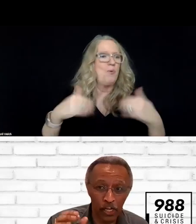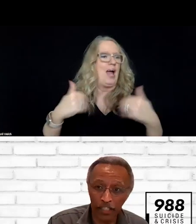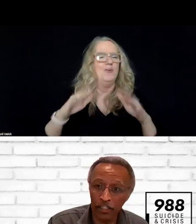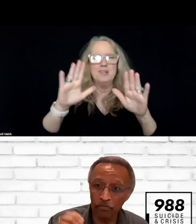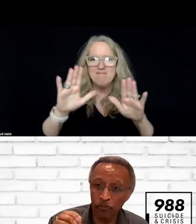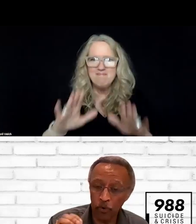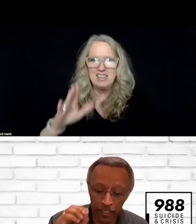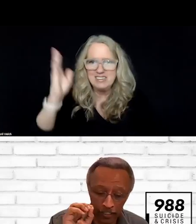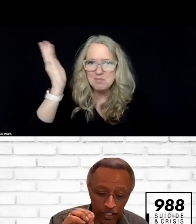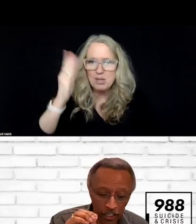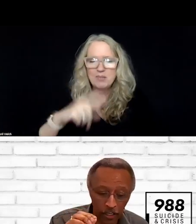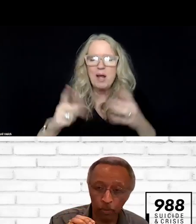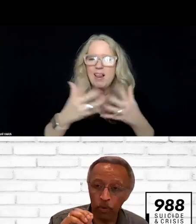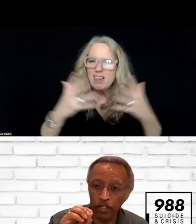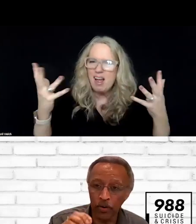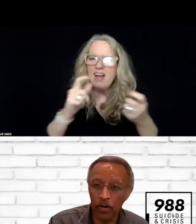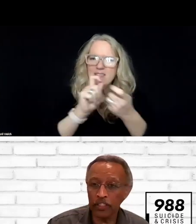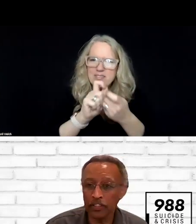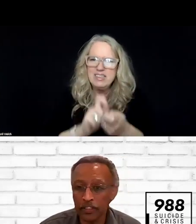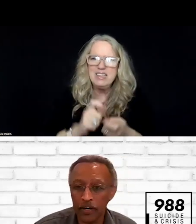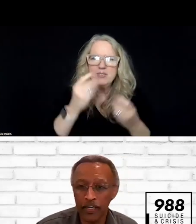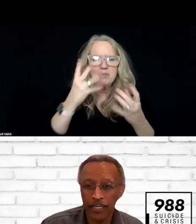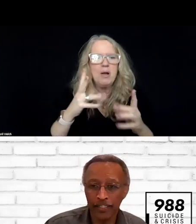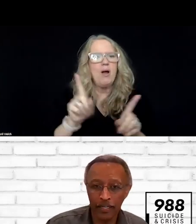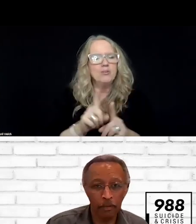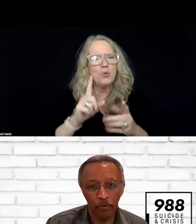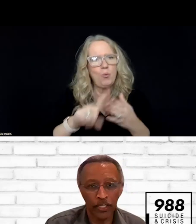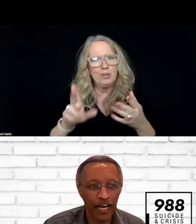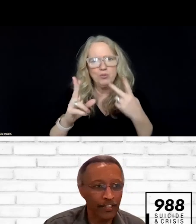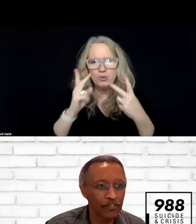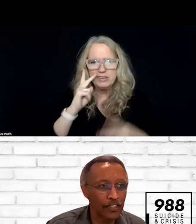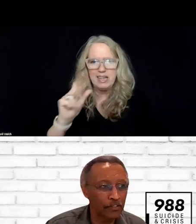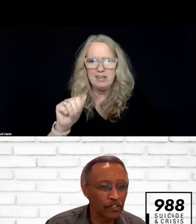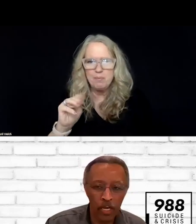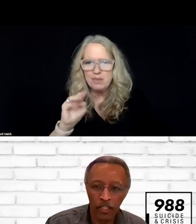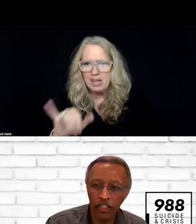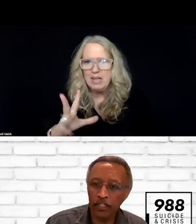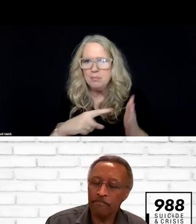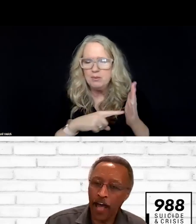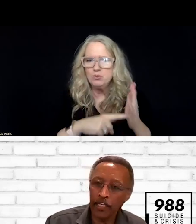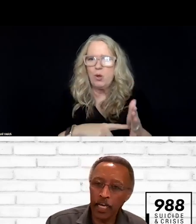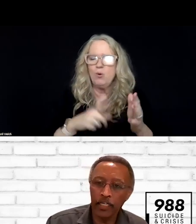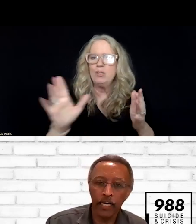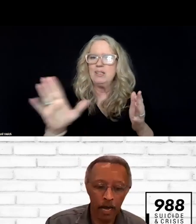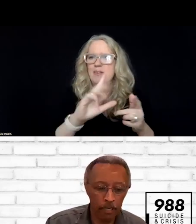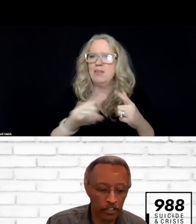LOTS OF DETAILED, AS YOU SAW. JUST THE VALIDATING COMMENTS